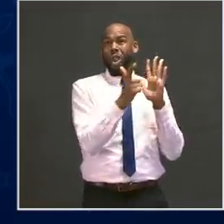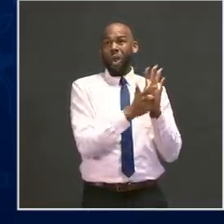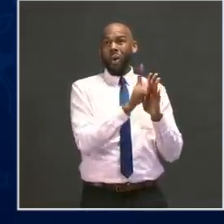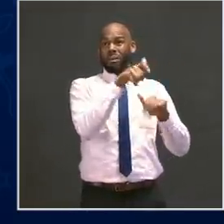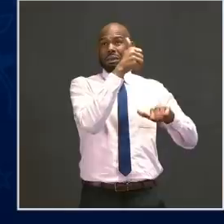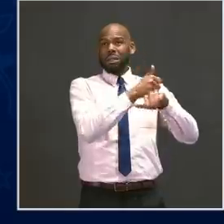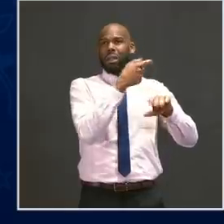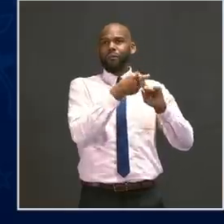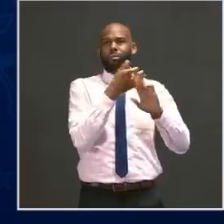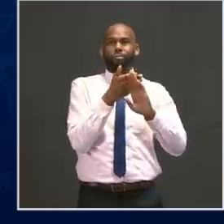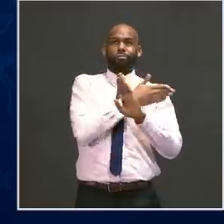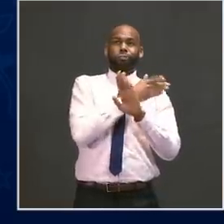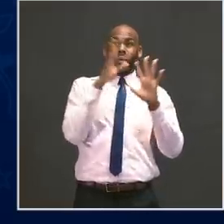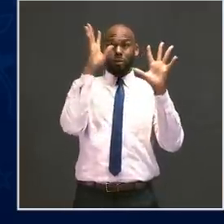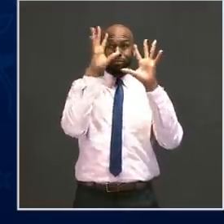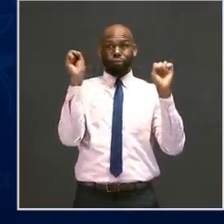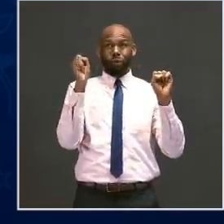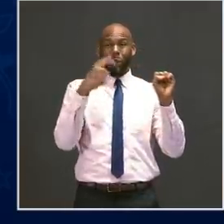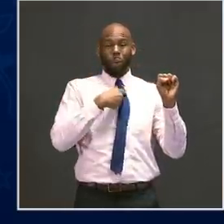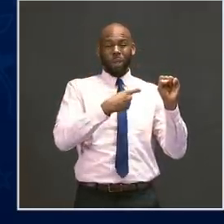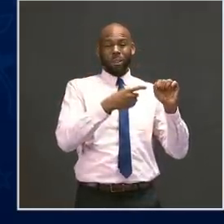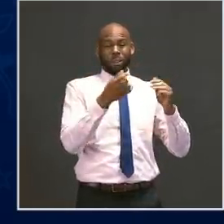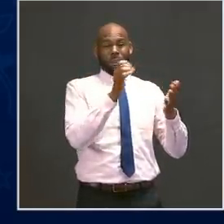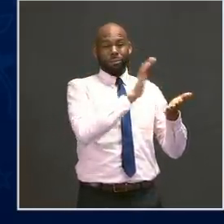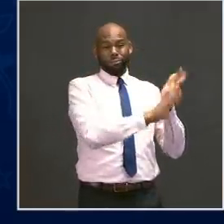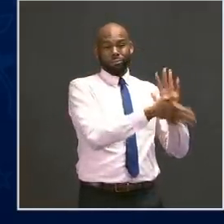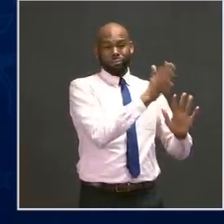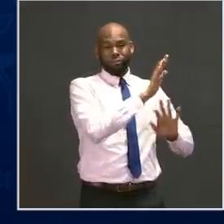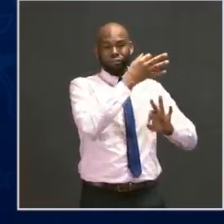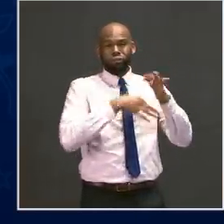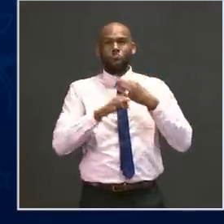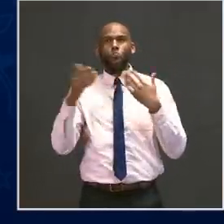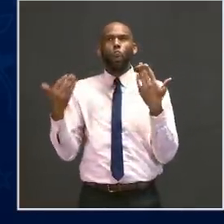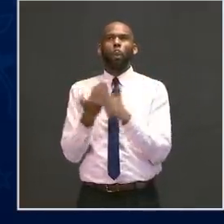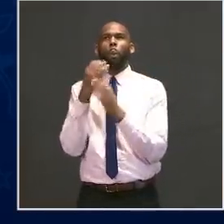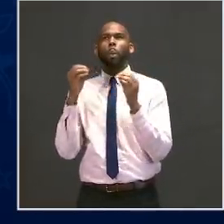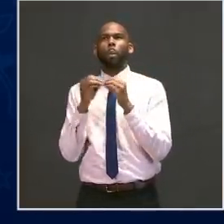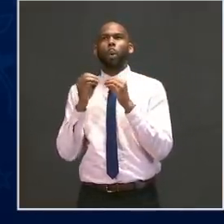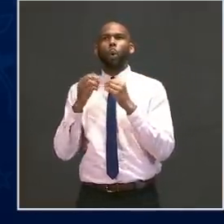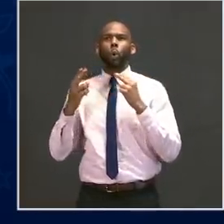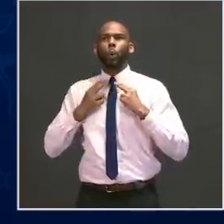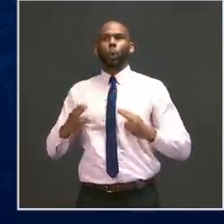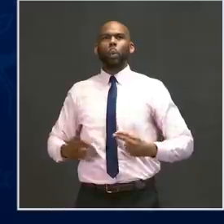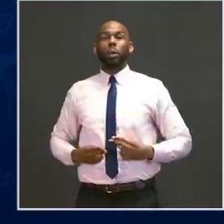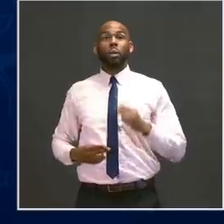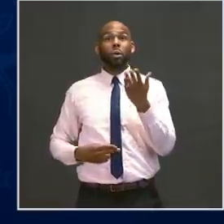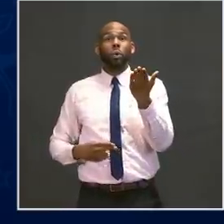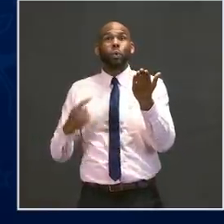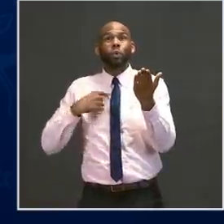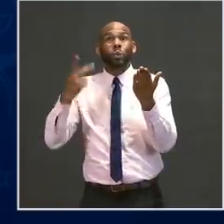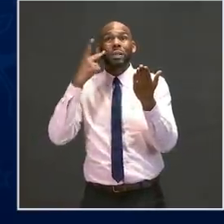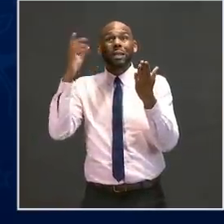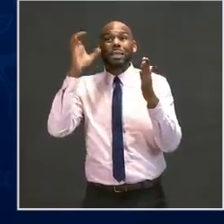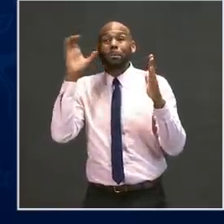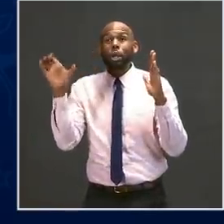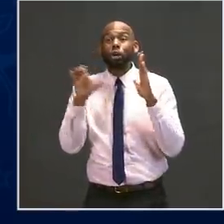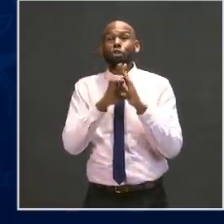so that we can put a more humane system in place. The Press: But are you concerned in any way that as people are seeing the images of migrants being released into the interior,